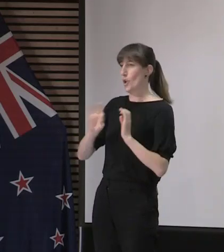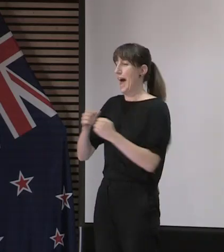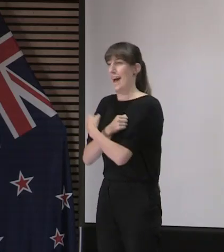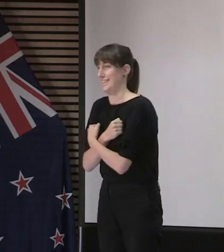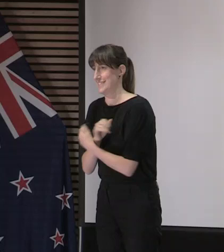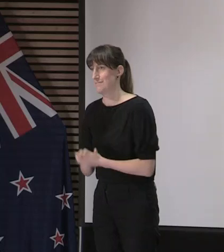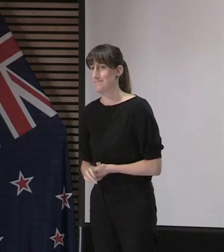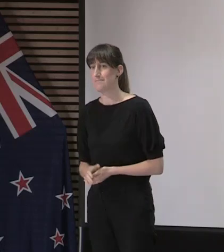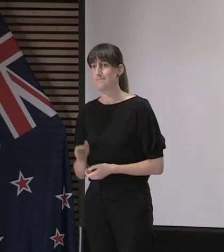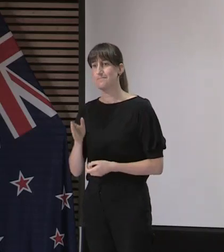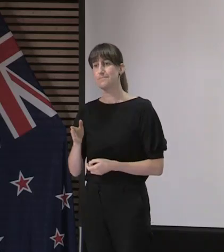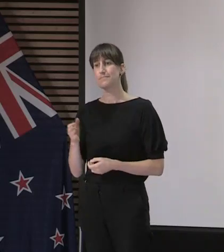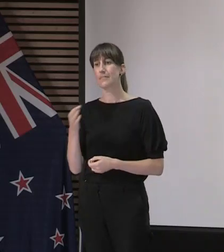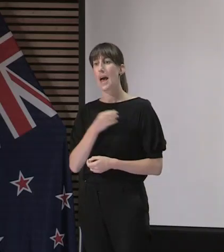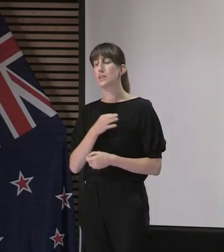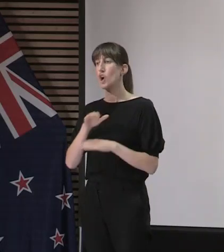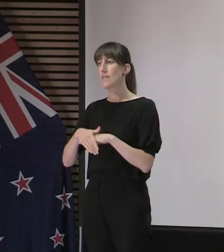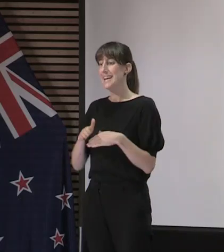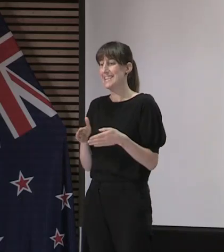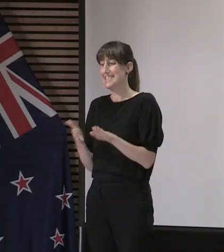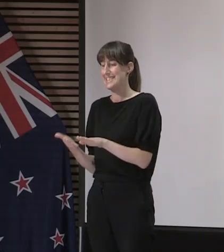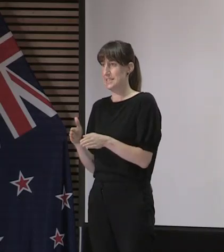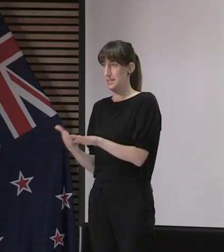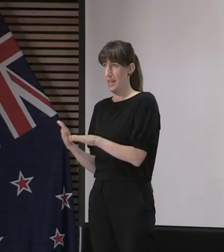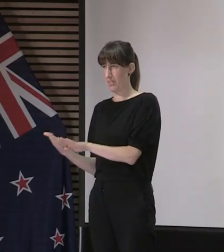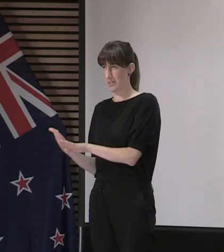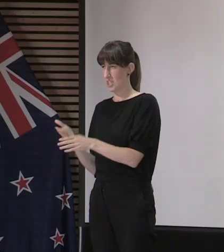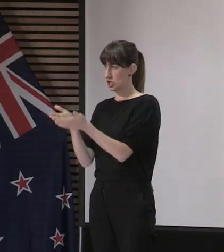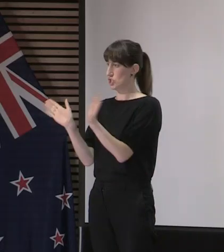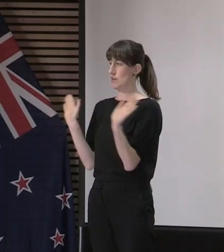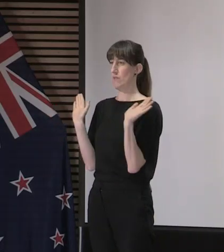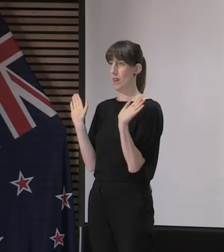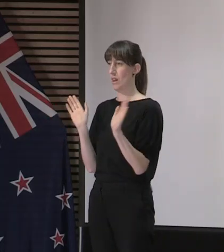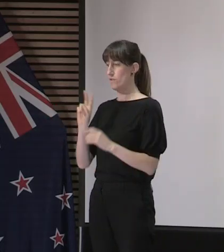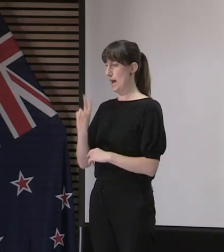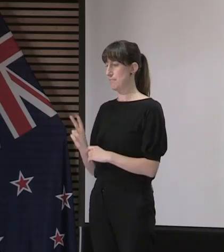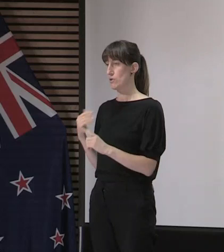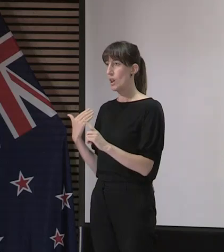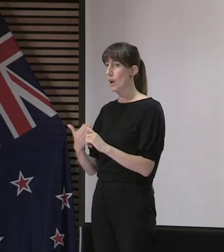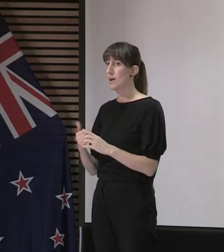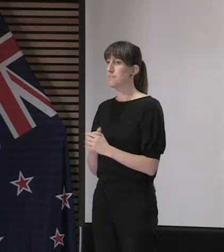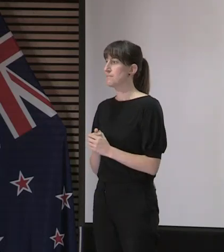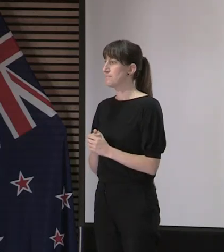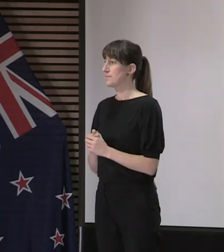thoughtful about that and if you've got any symptoms of a cold, not only don't hug them,